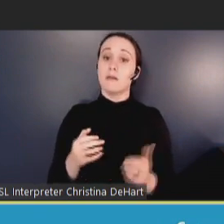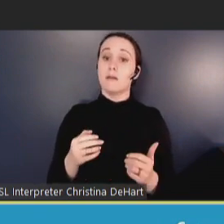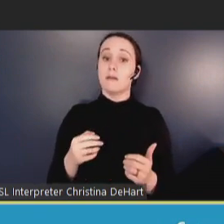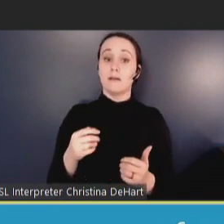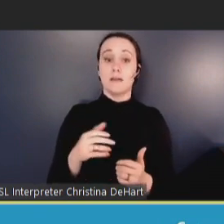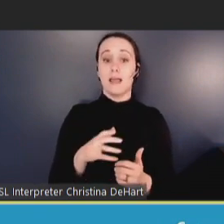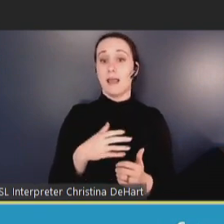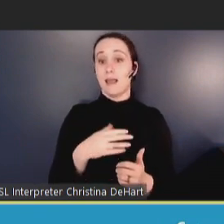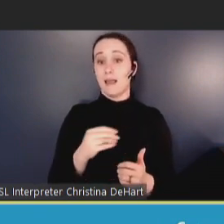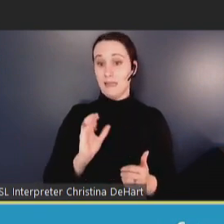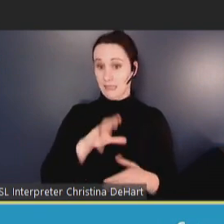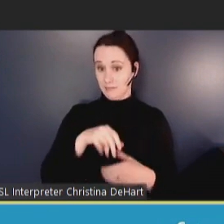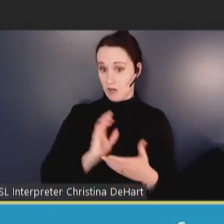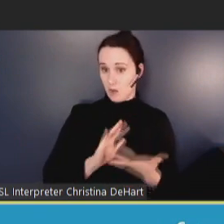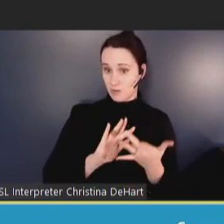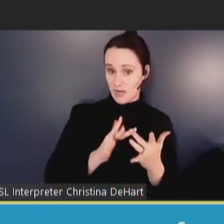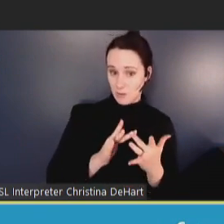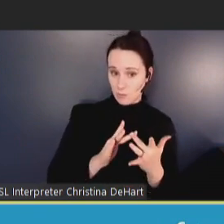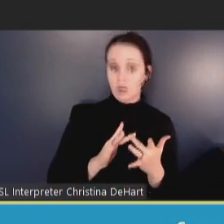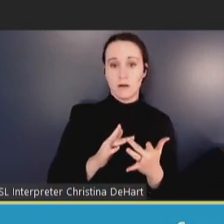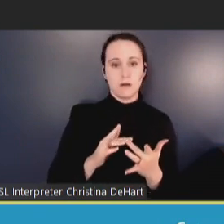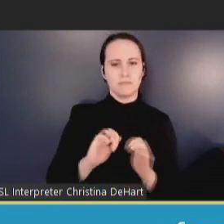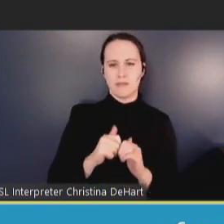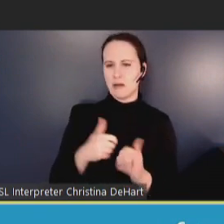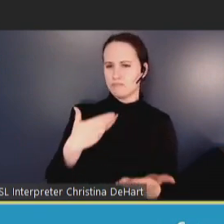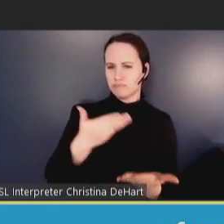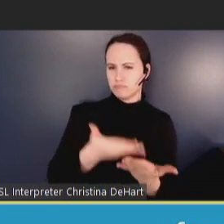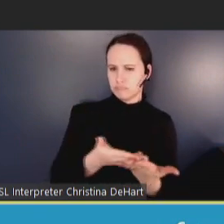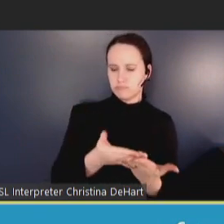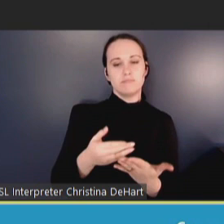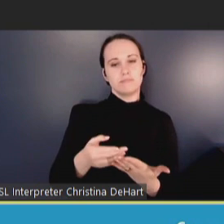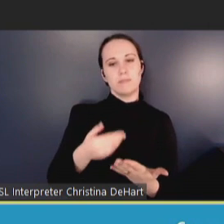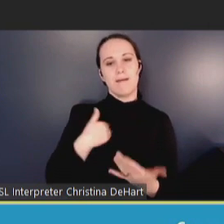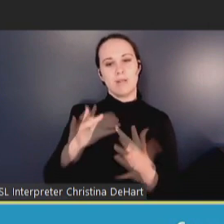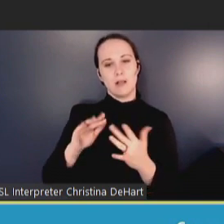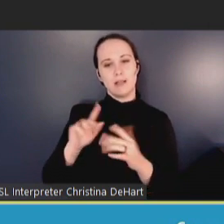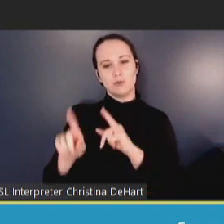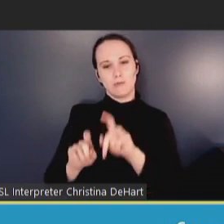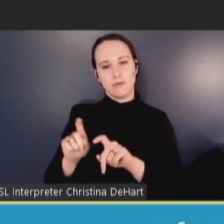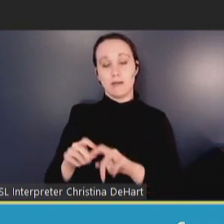staff completed an online survey. We also used an evidence-based process to